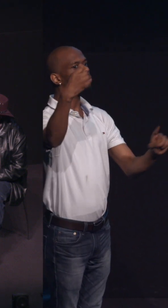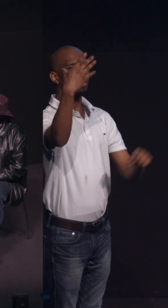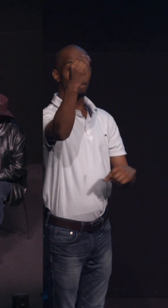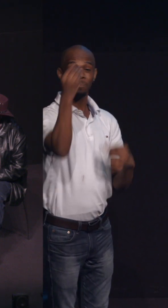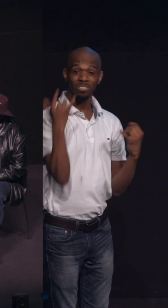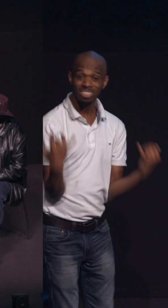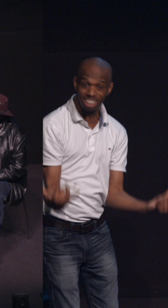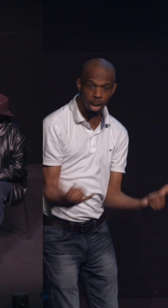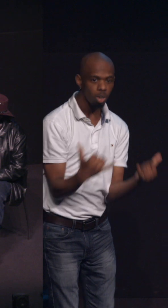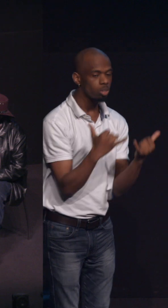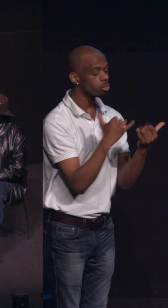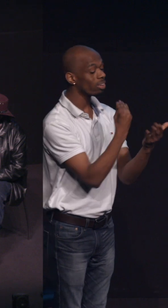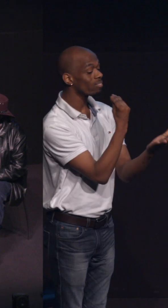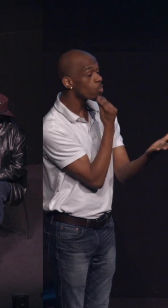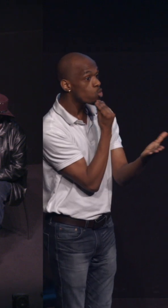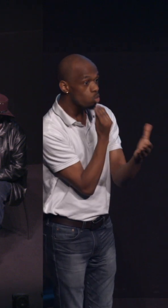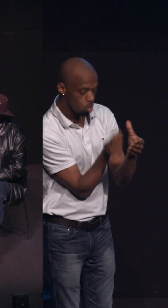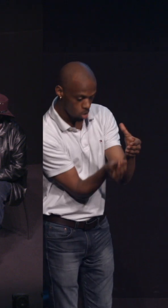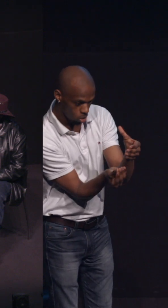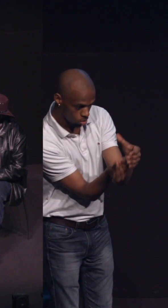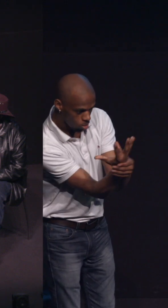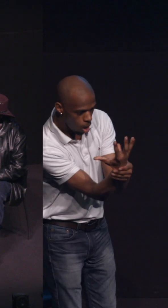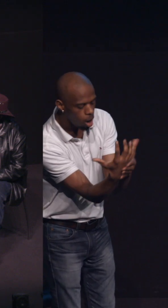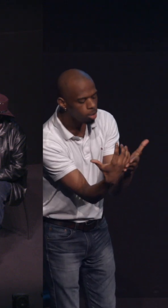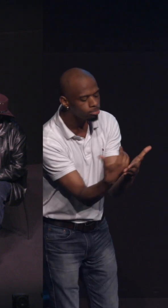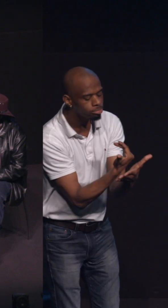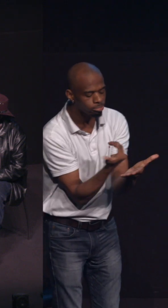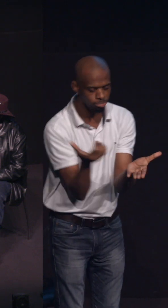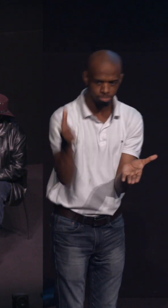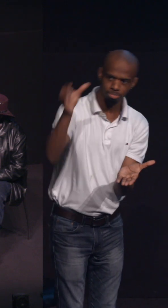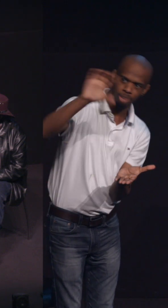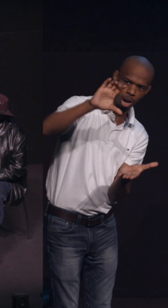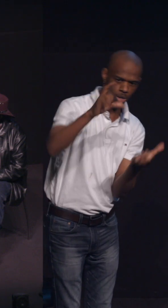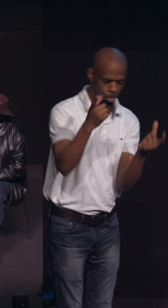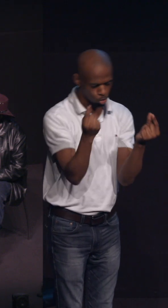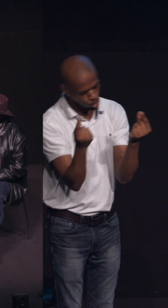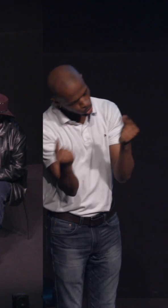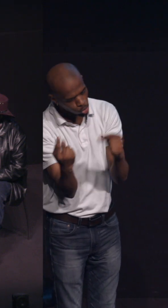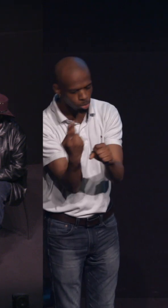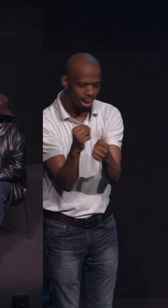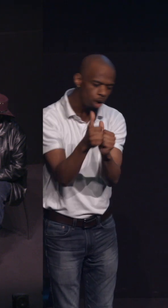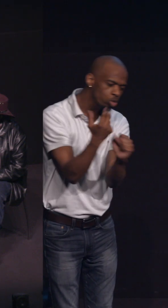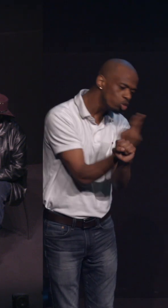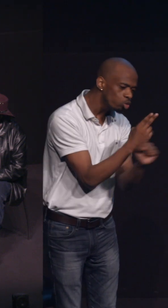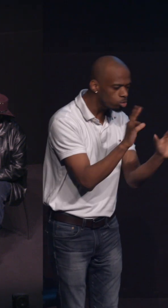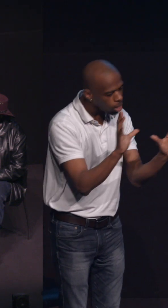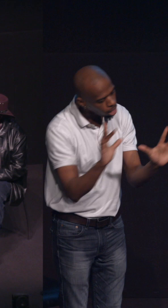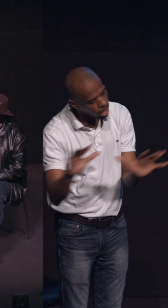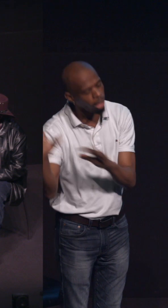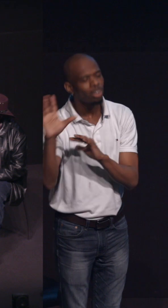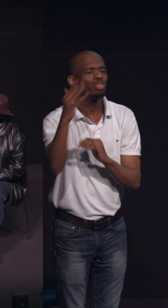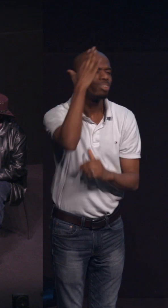ingredients that you grow, that's not something that-- they don't just--I mean, you can watch YouTube videos all day